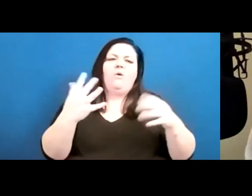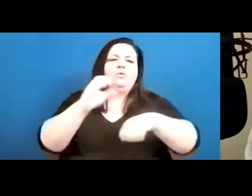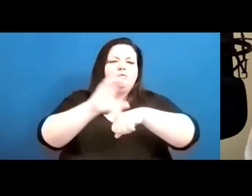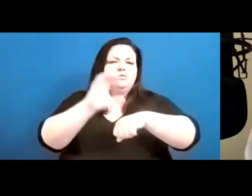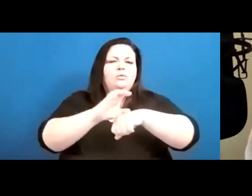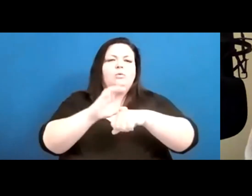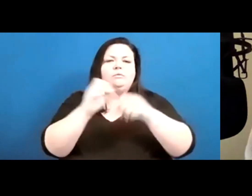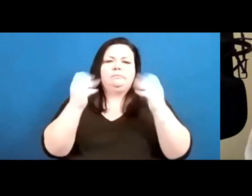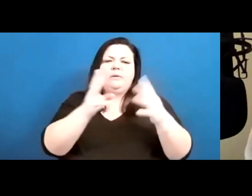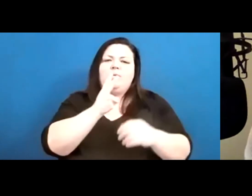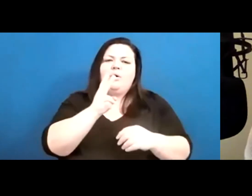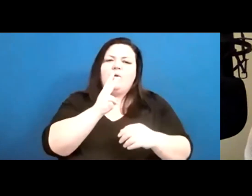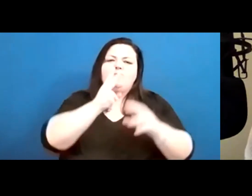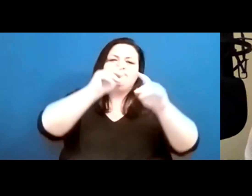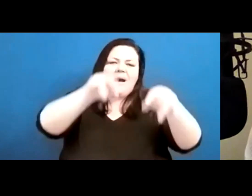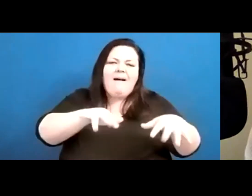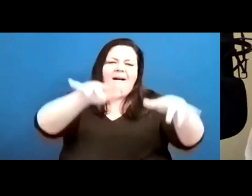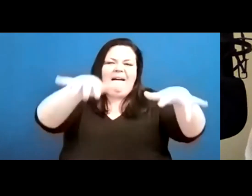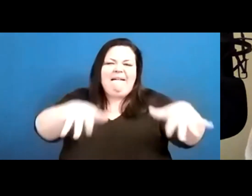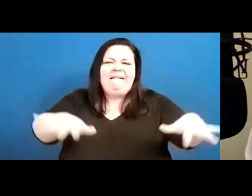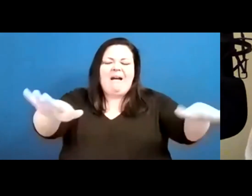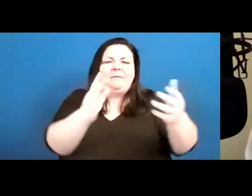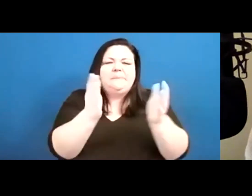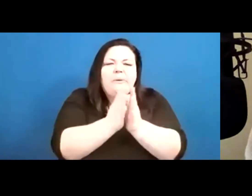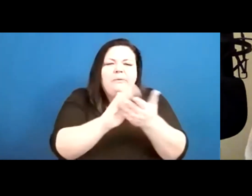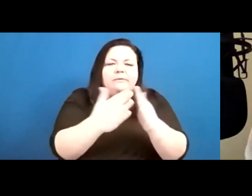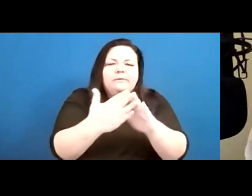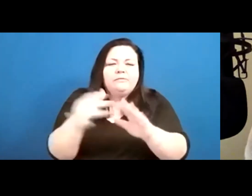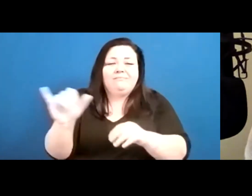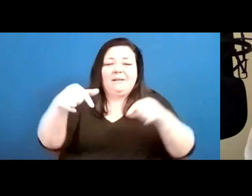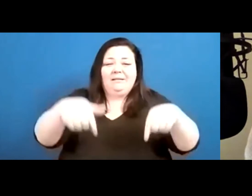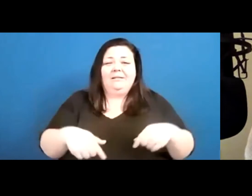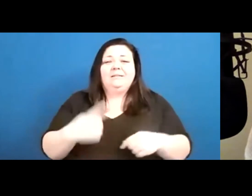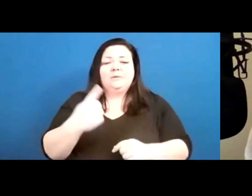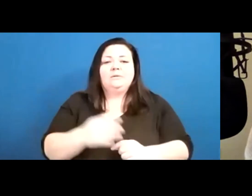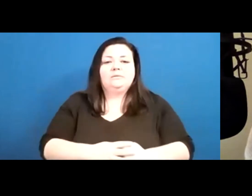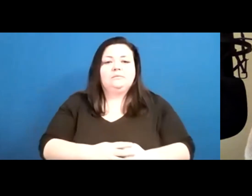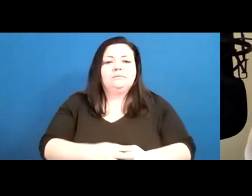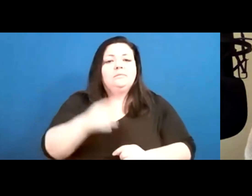they spill onto little tropic villages/ like this one, where a girl is likely to know/